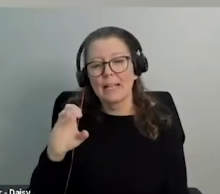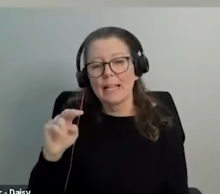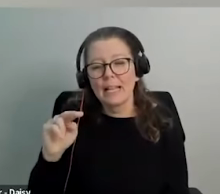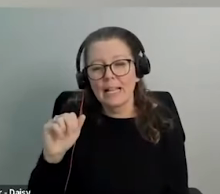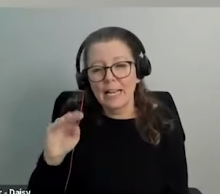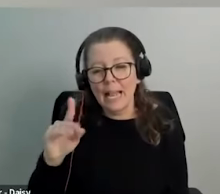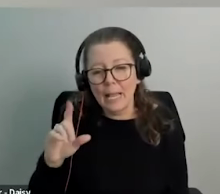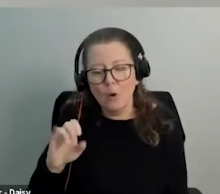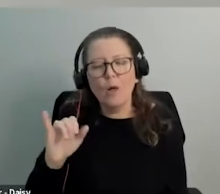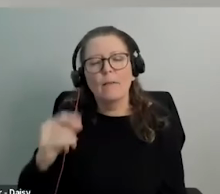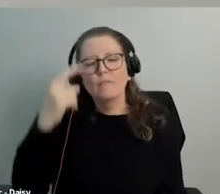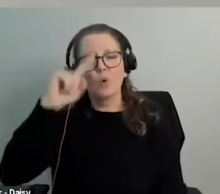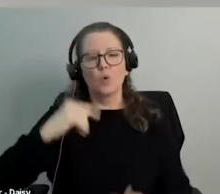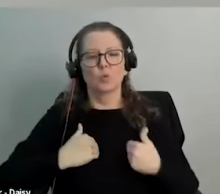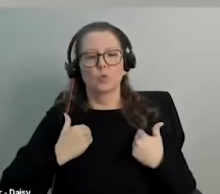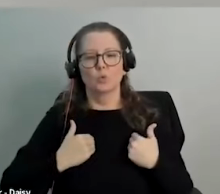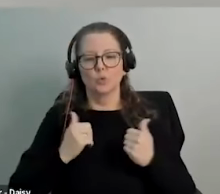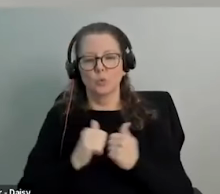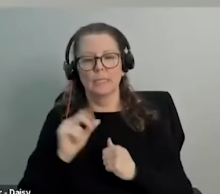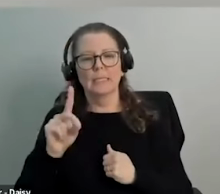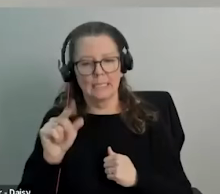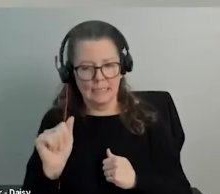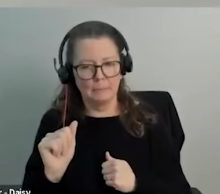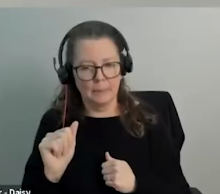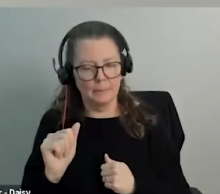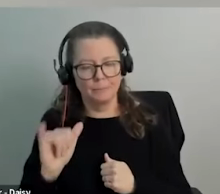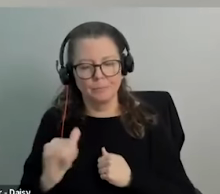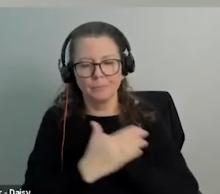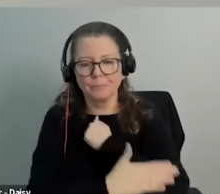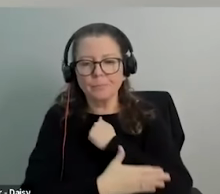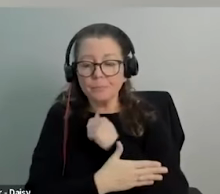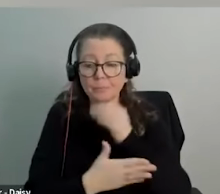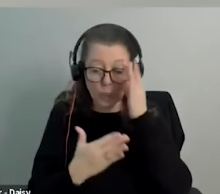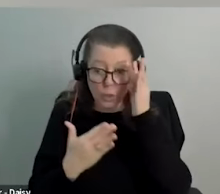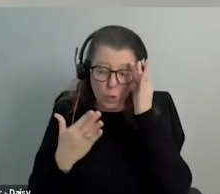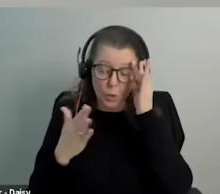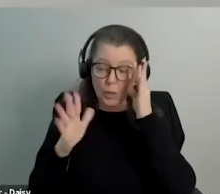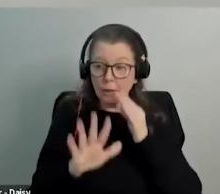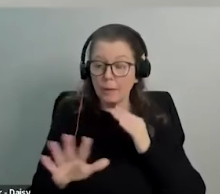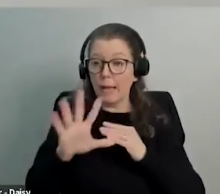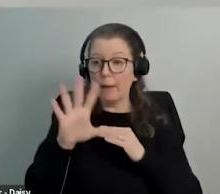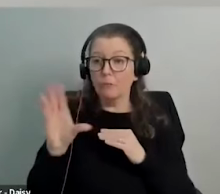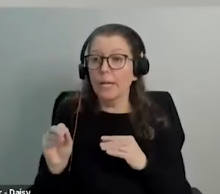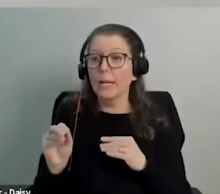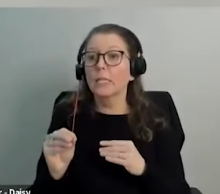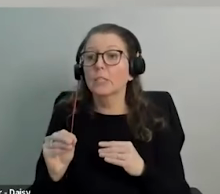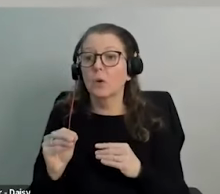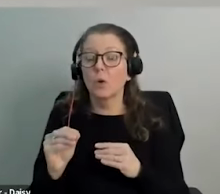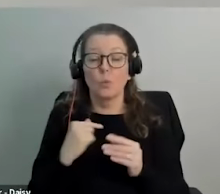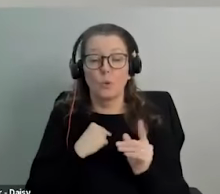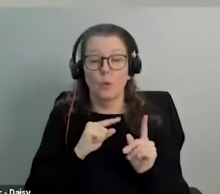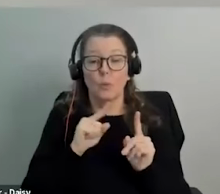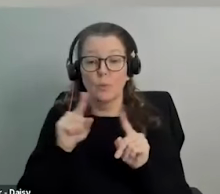with disabilities across Kenya. And we got to go and help donate a set of Chromebooks